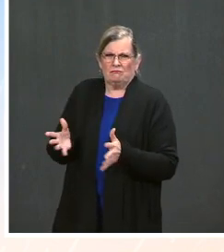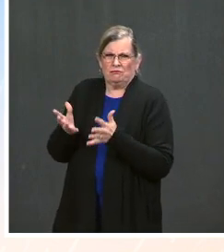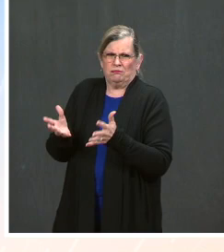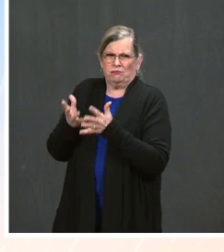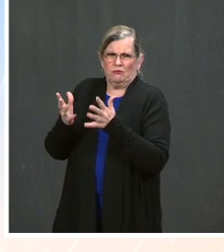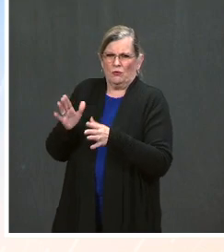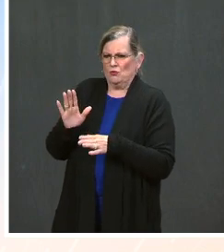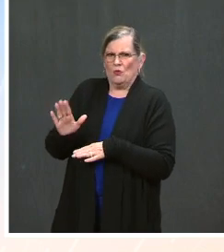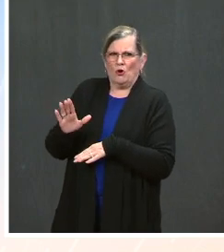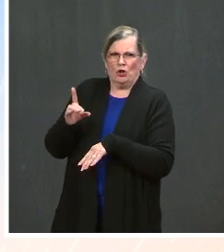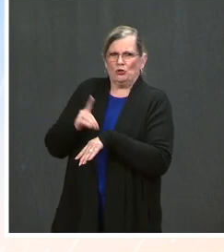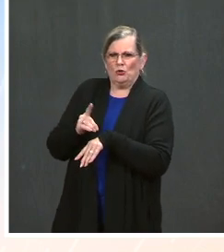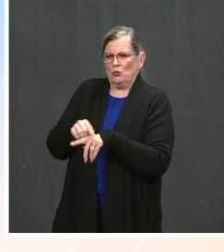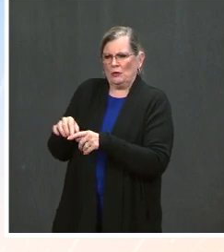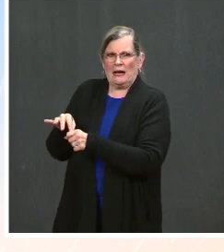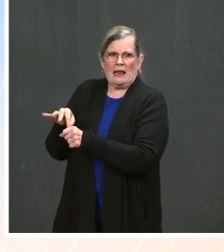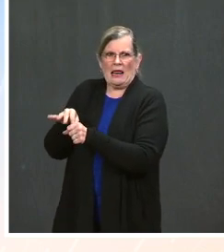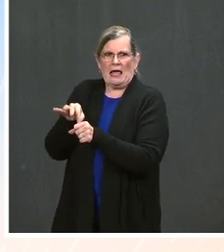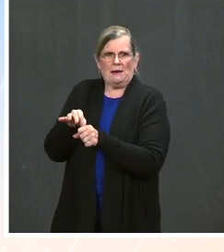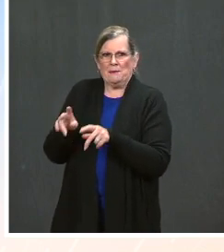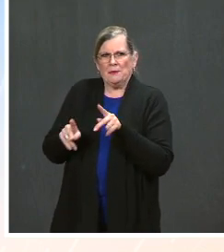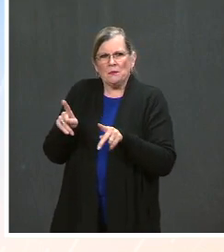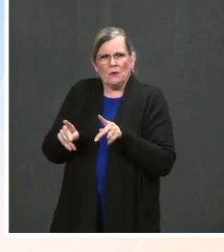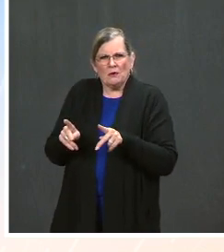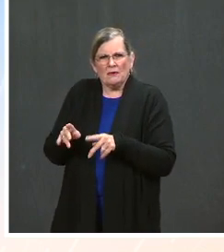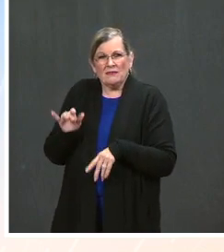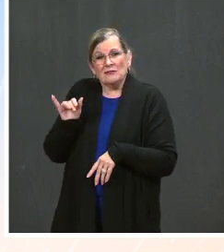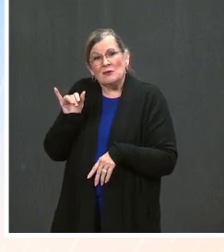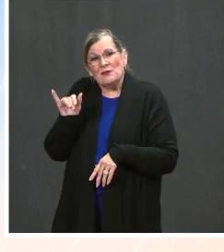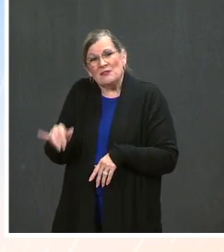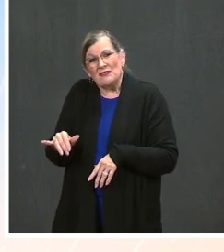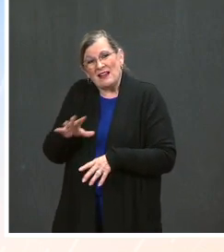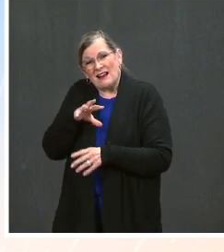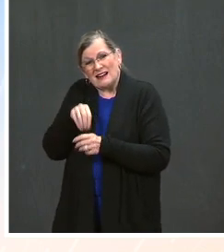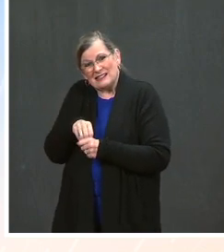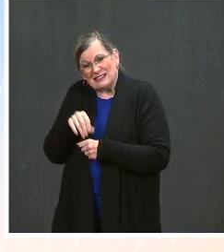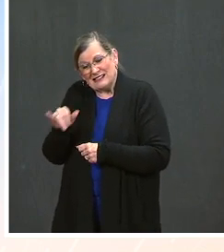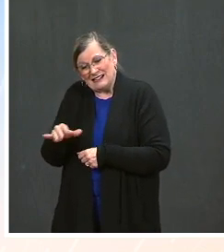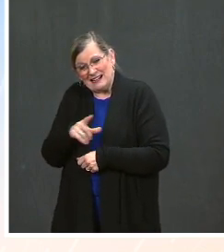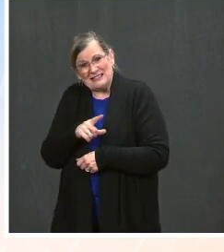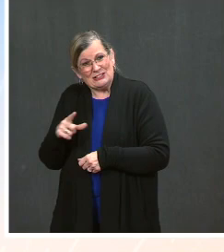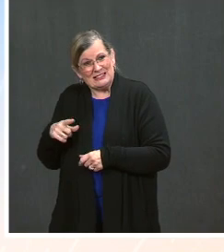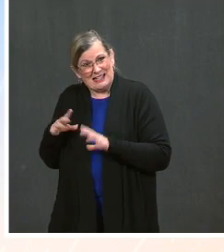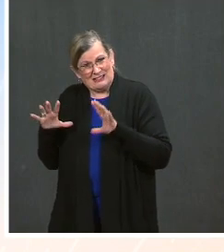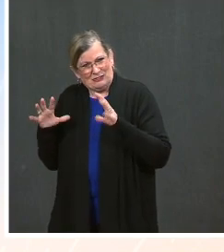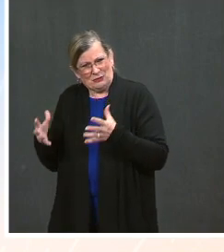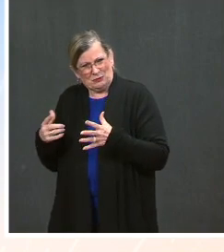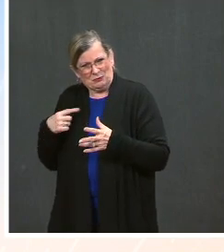So there are obviously pieces of legislation that are working their way through Congress. That's a way he'll continue to be involved.